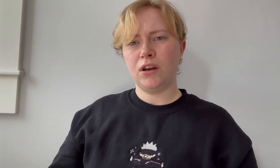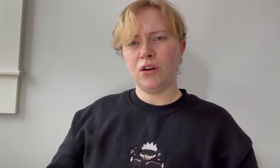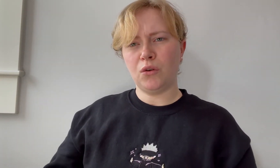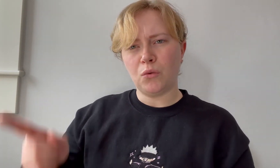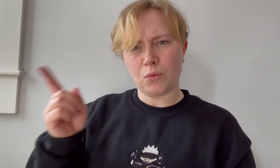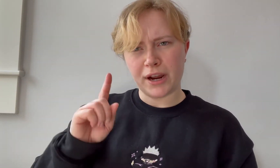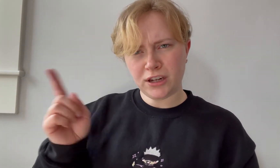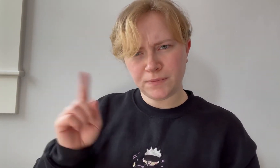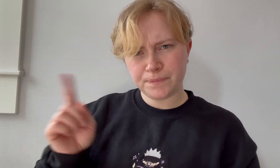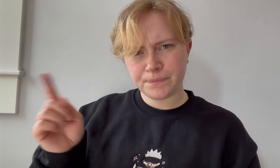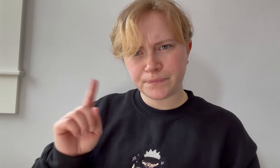where